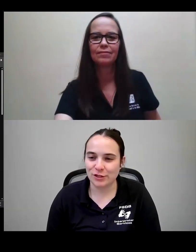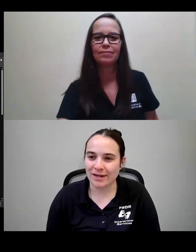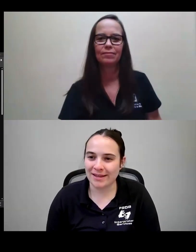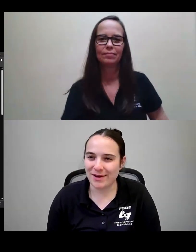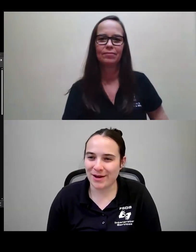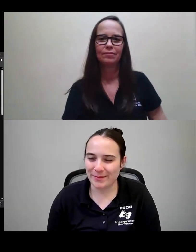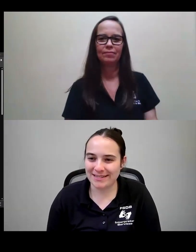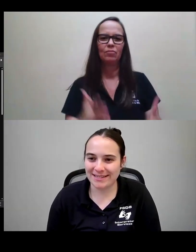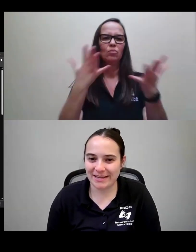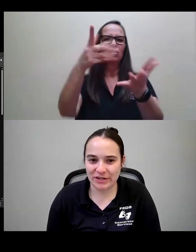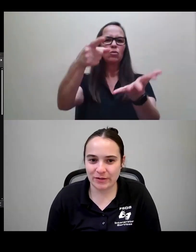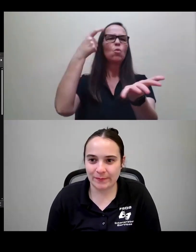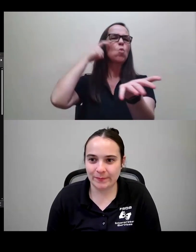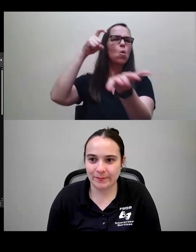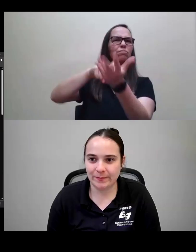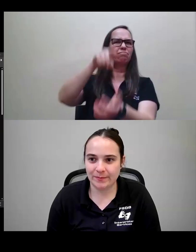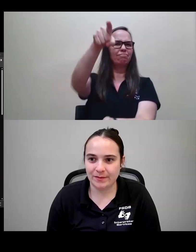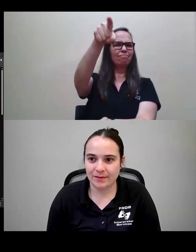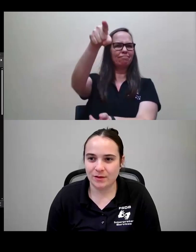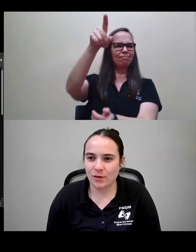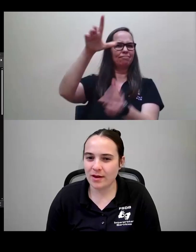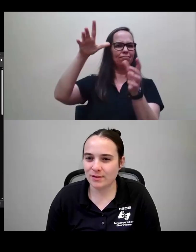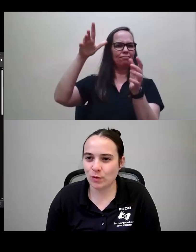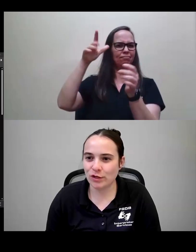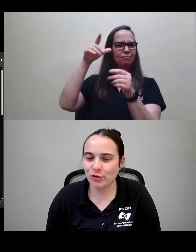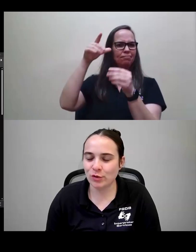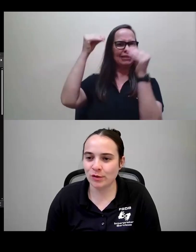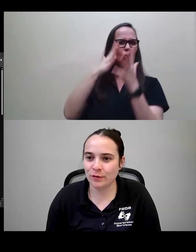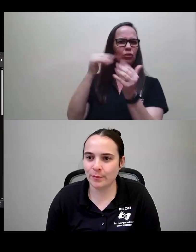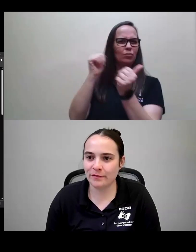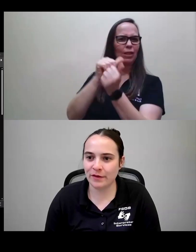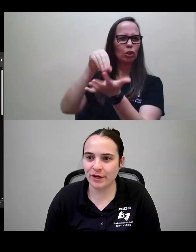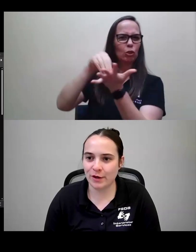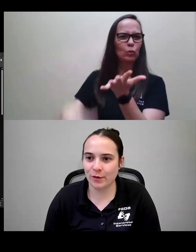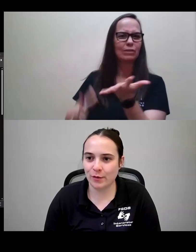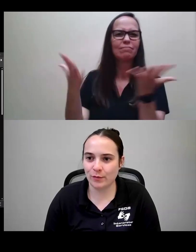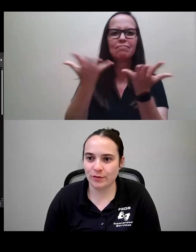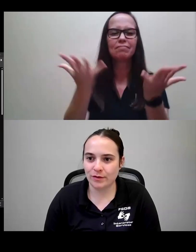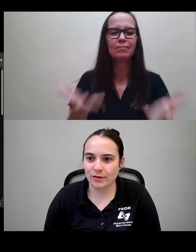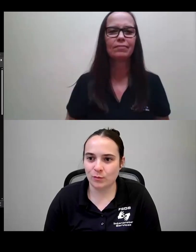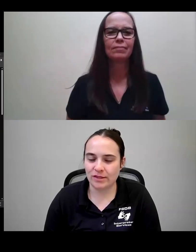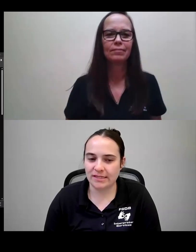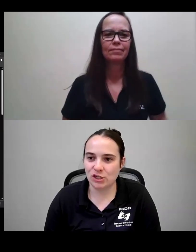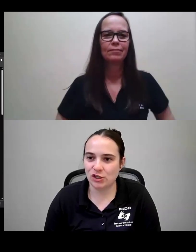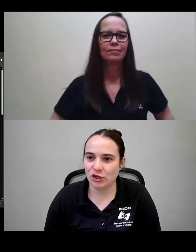I'm just looking at the comments here. Okay. So, what did you notice from the video with the